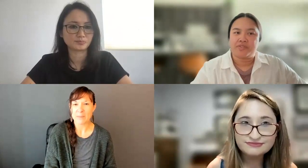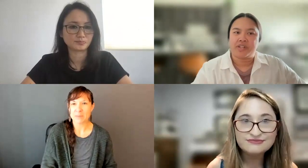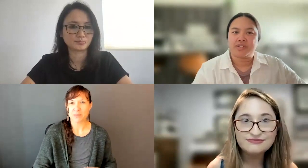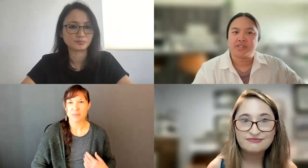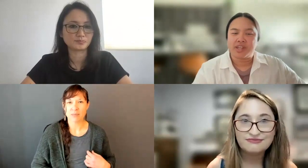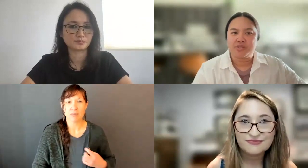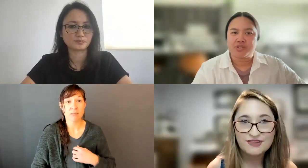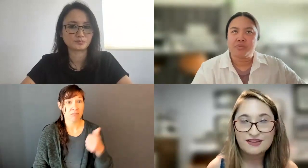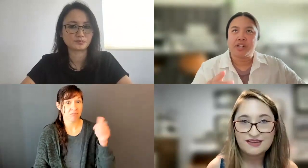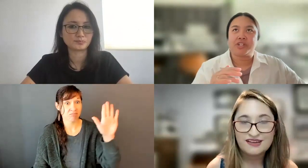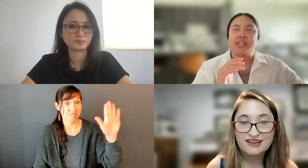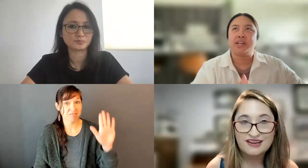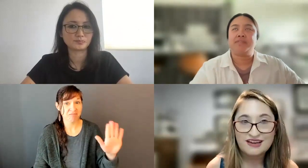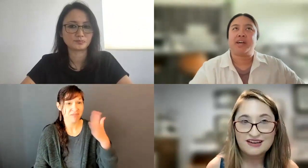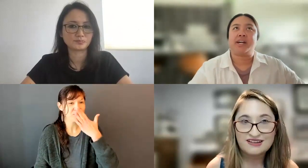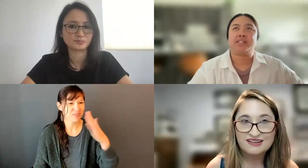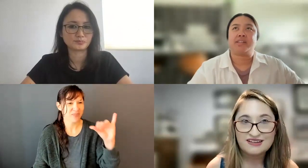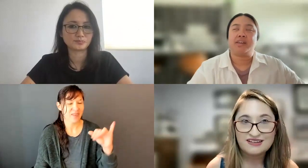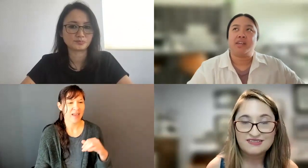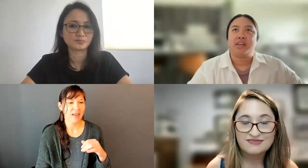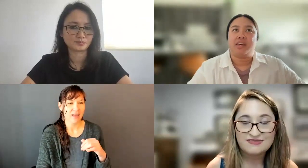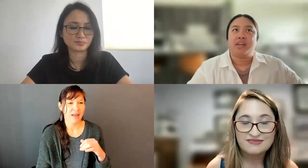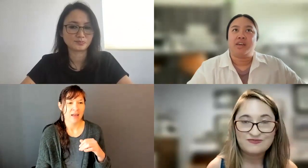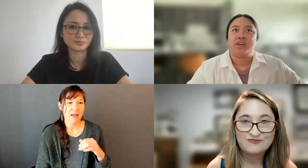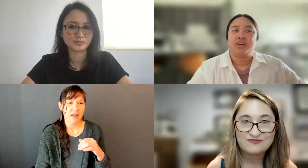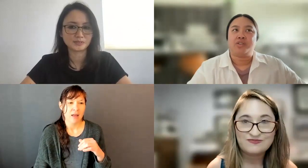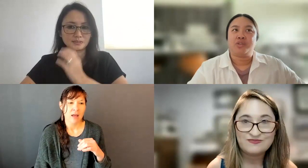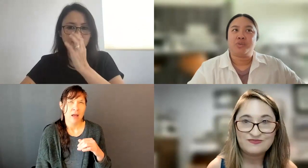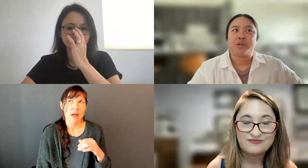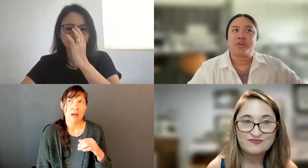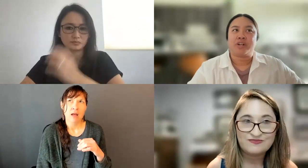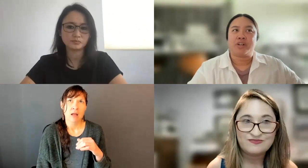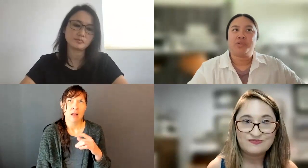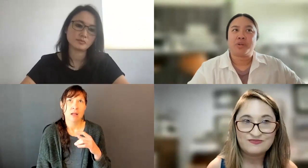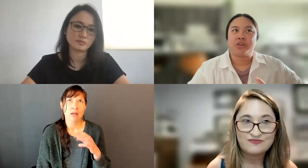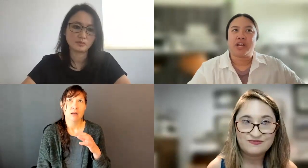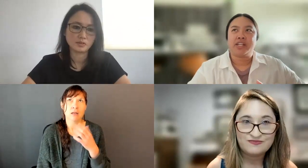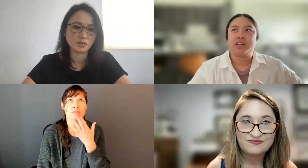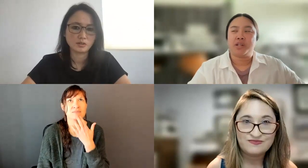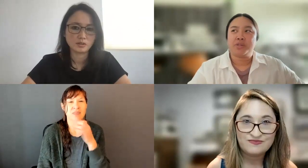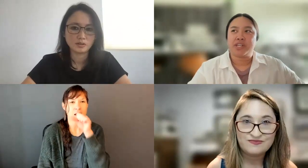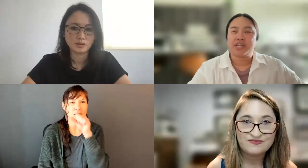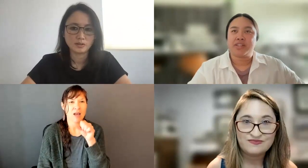Perfect. Thank you so much. I love that you were creating clothing